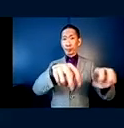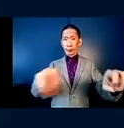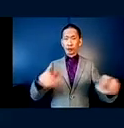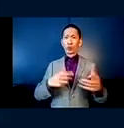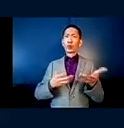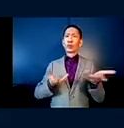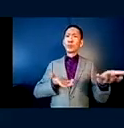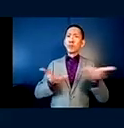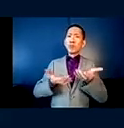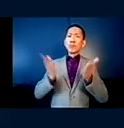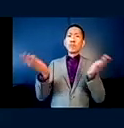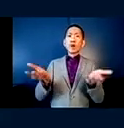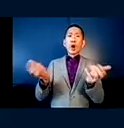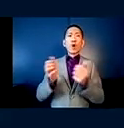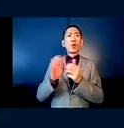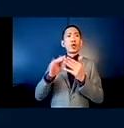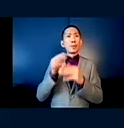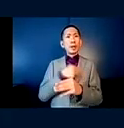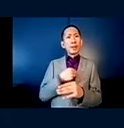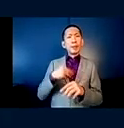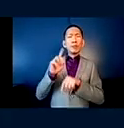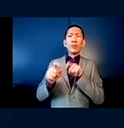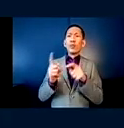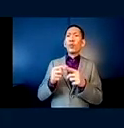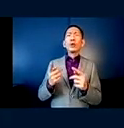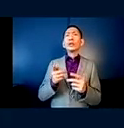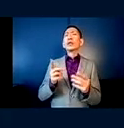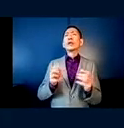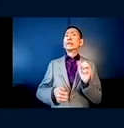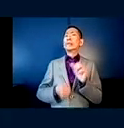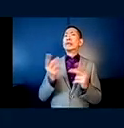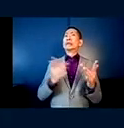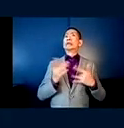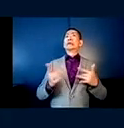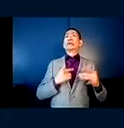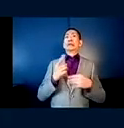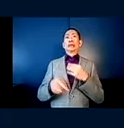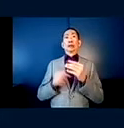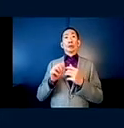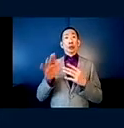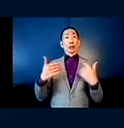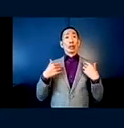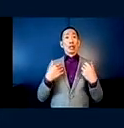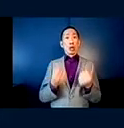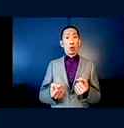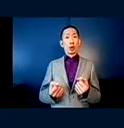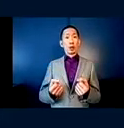COMMUNITY MEMBERS AND TRIED TO GAUGE WHAT THEY ARE MOST CONCERNED ABOUT IN THE HEALTH OF THEIR COMMUNITY.